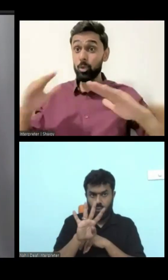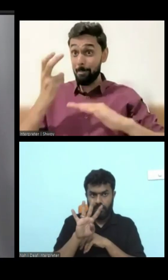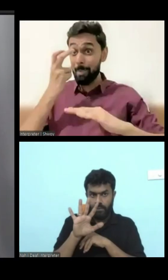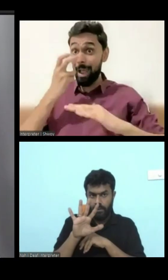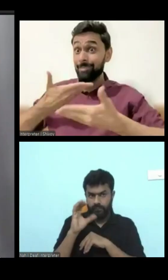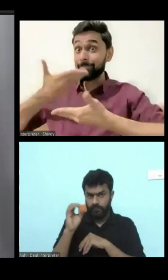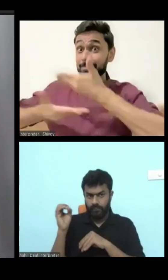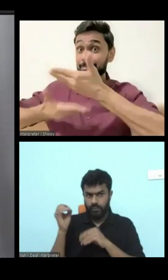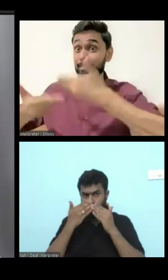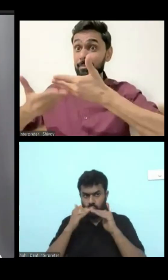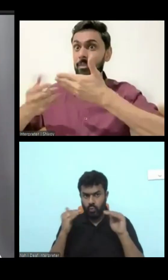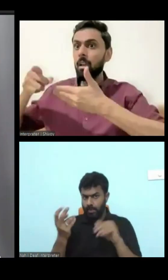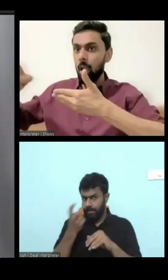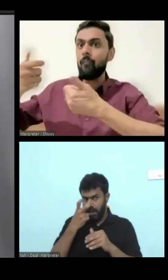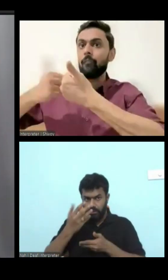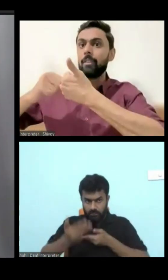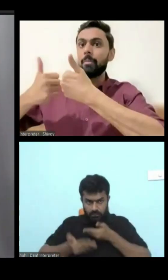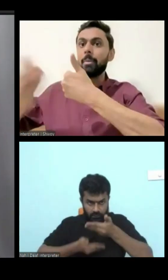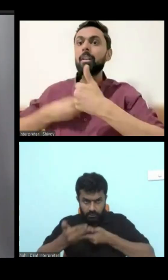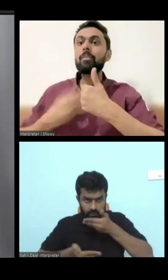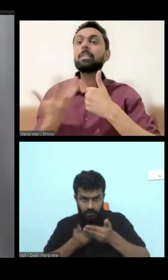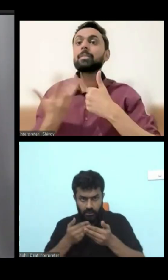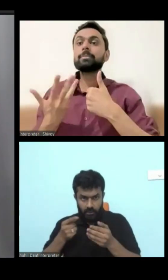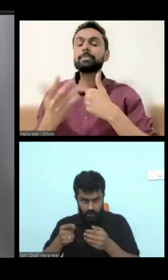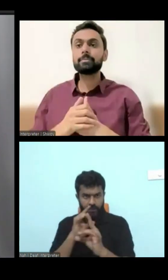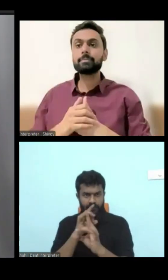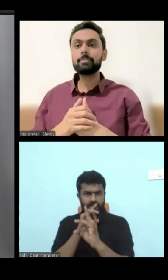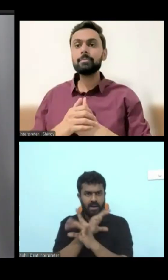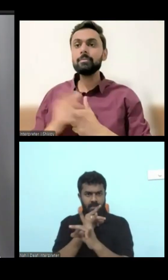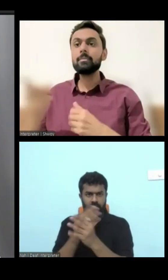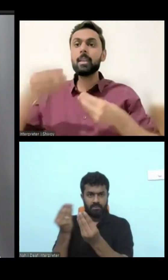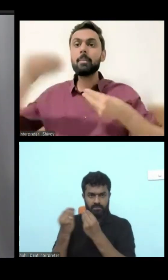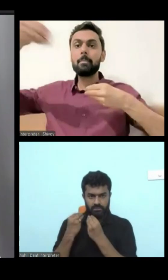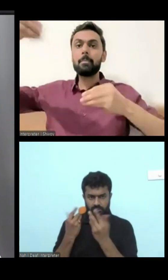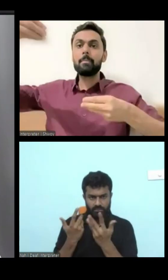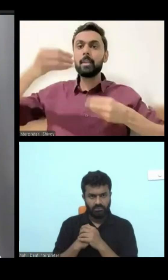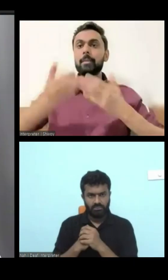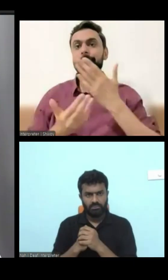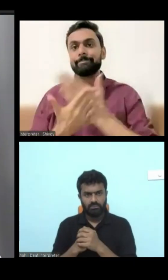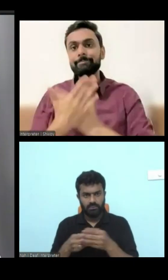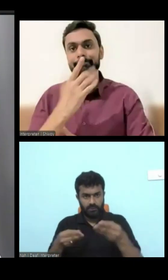problem that they are facing, which is that the exam papers are coming printed for most of these students.